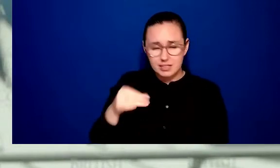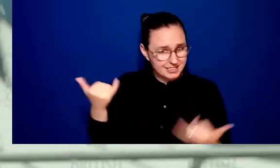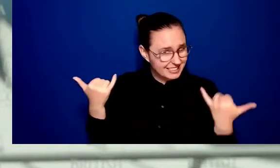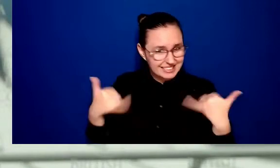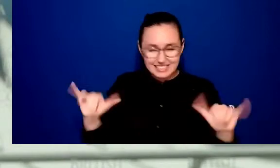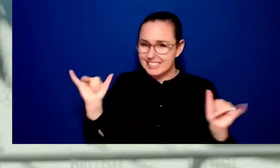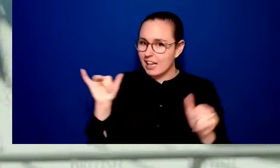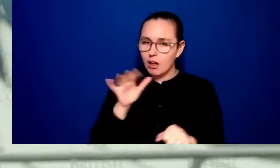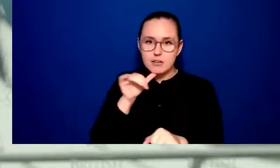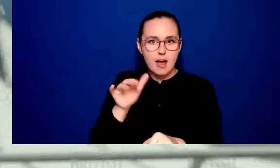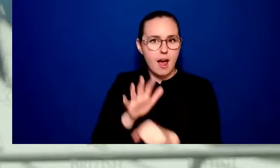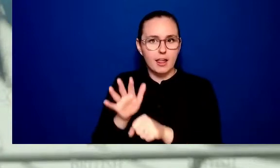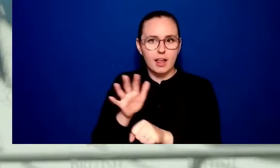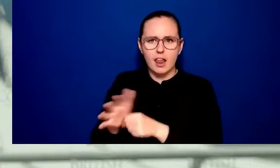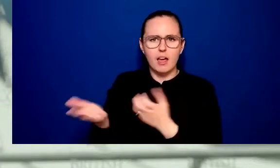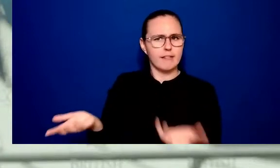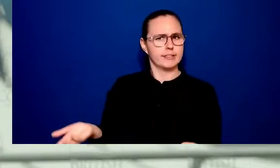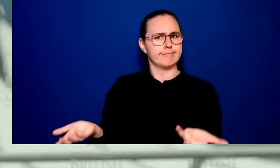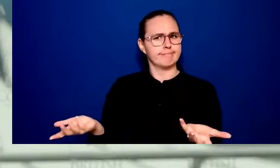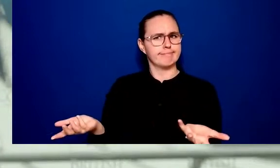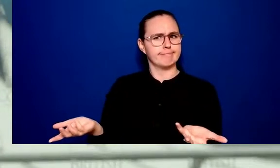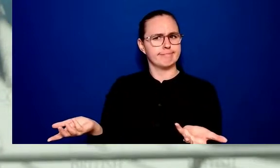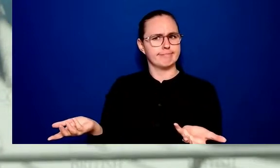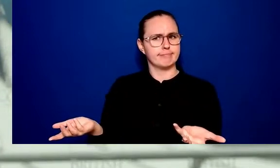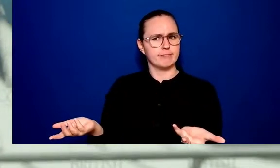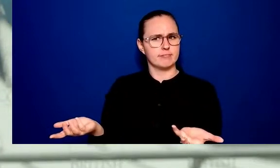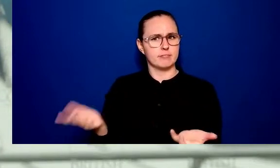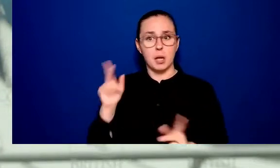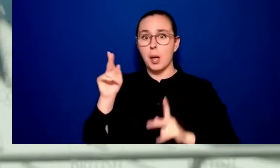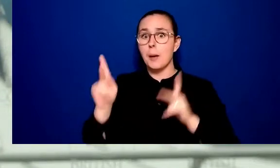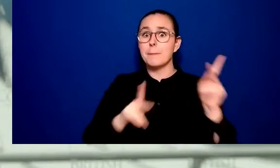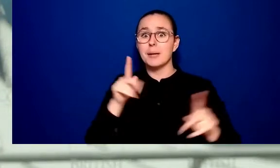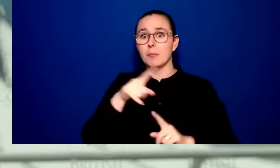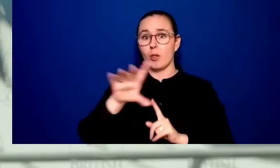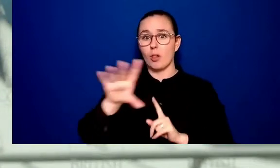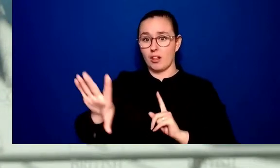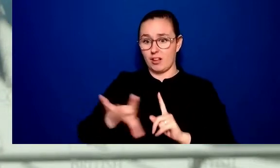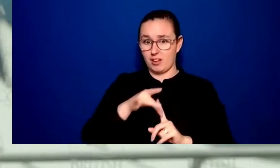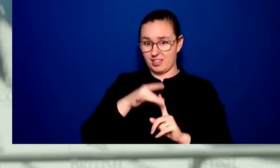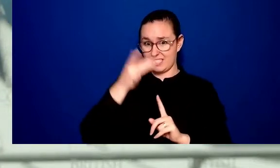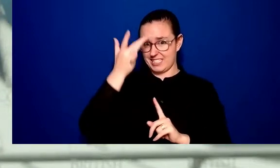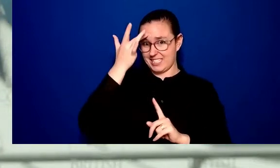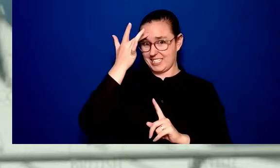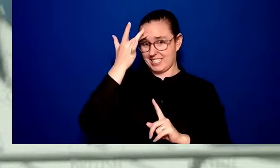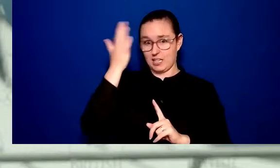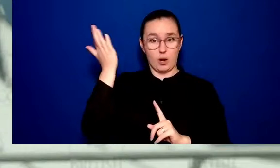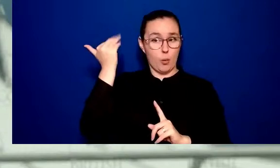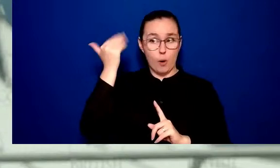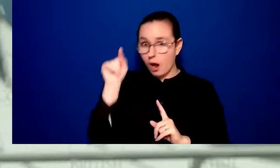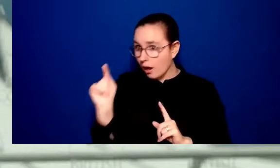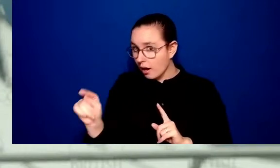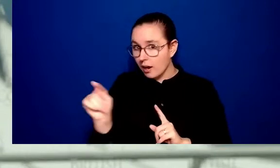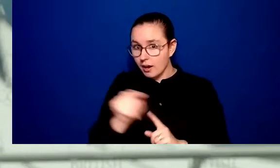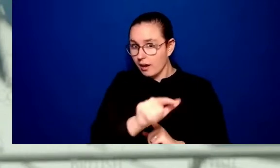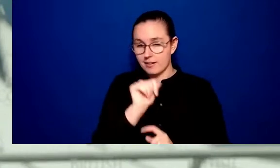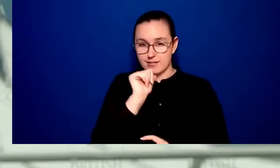are getting sick now are getting sick because someone at some point has chosen not to be vaccinated and the are you surprised at how high it needs to be. To give us the